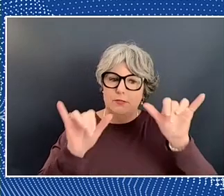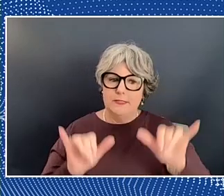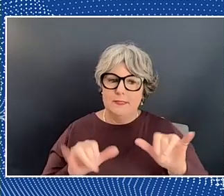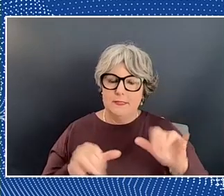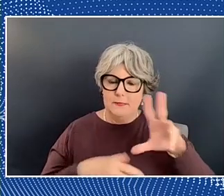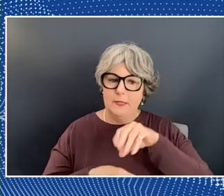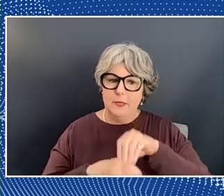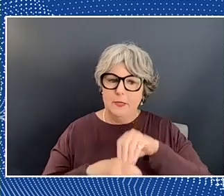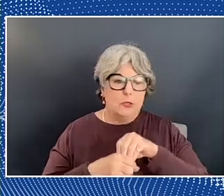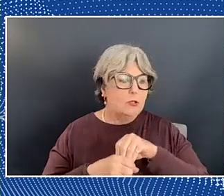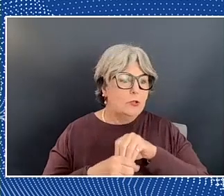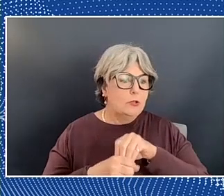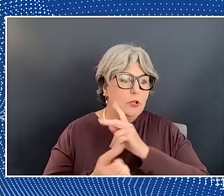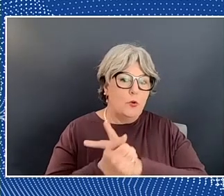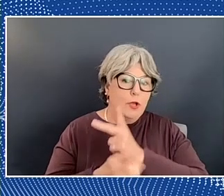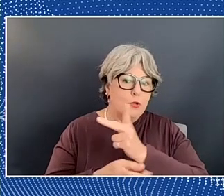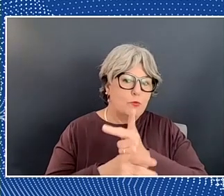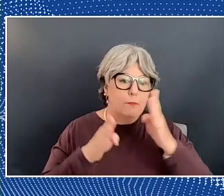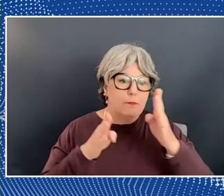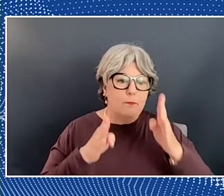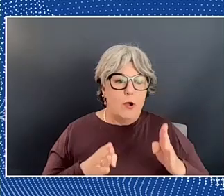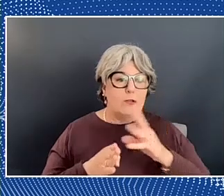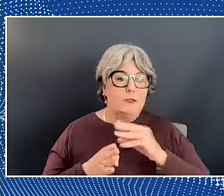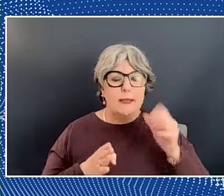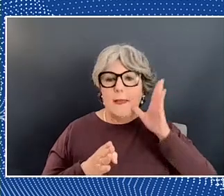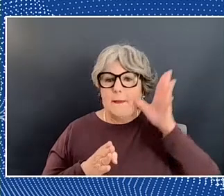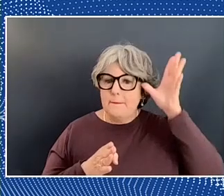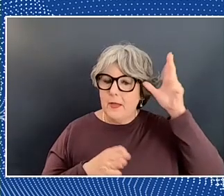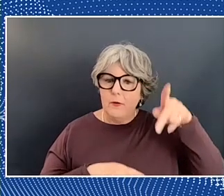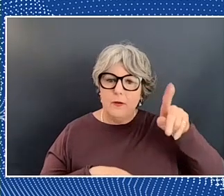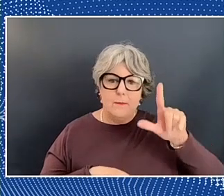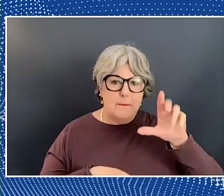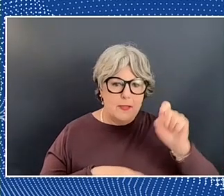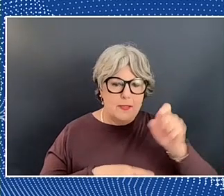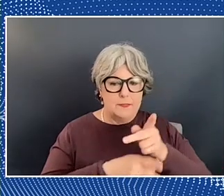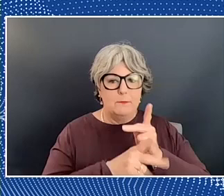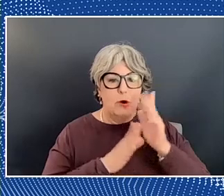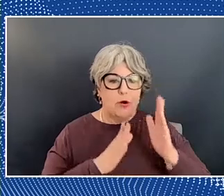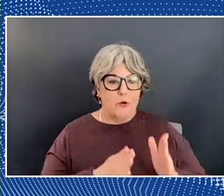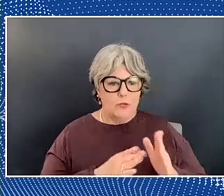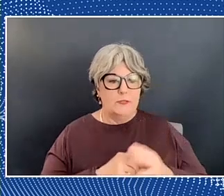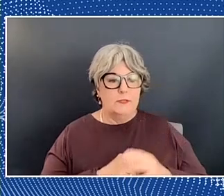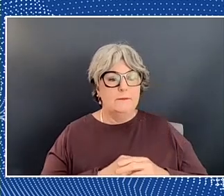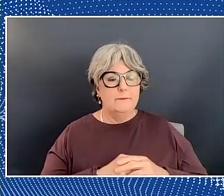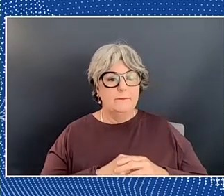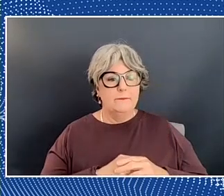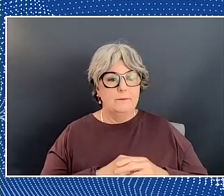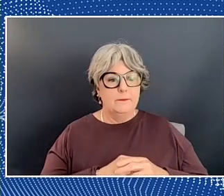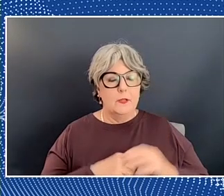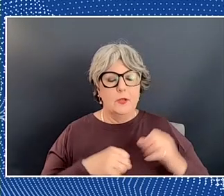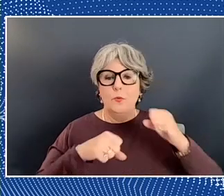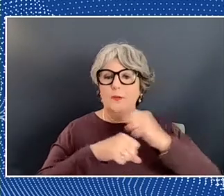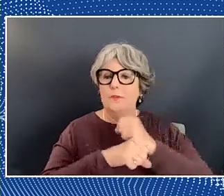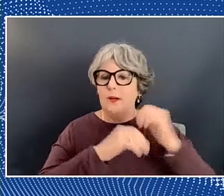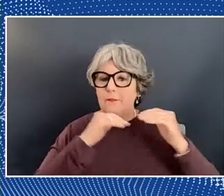borrowers, including Parent PLUS borrowers as well. We fight for equity. We fight for justice.